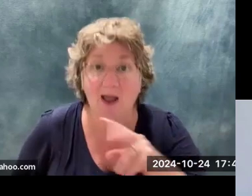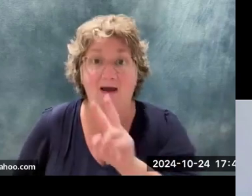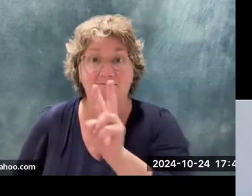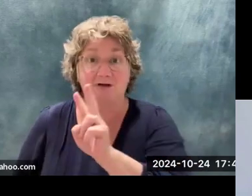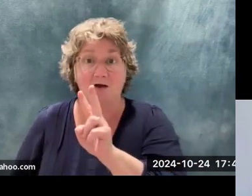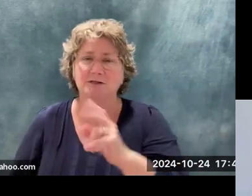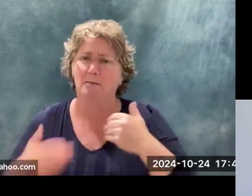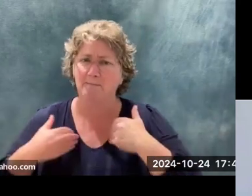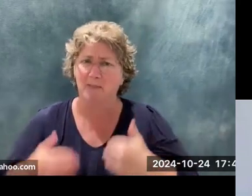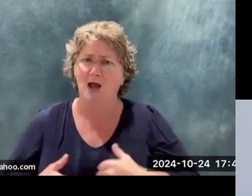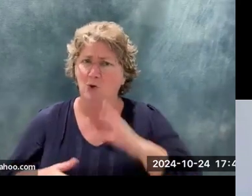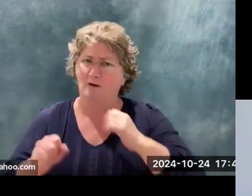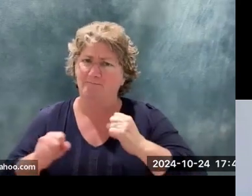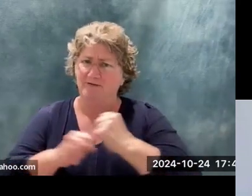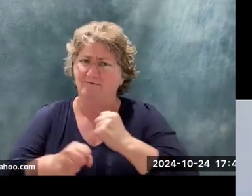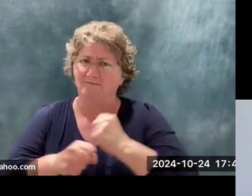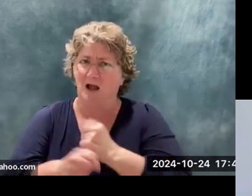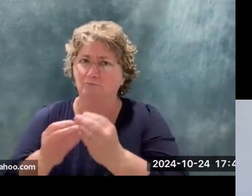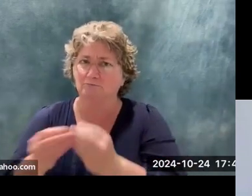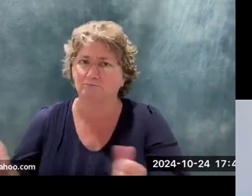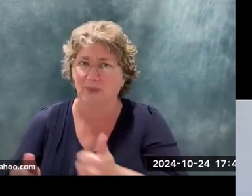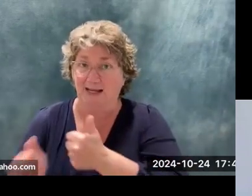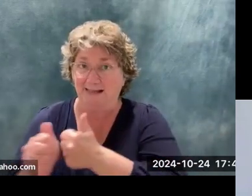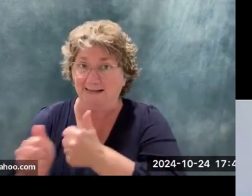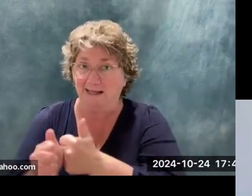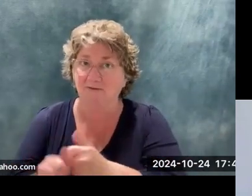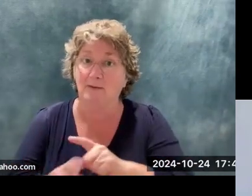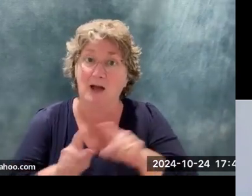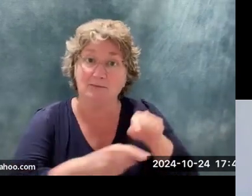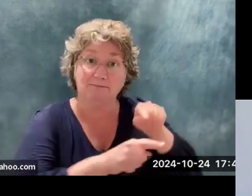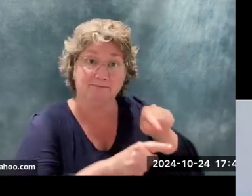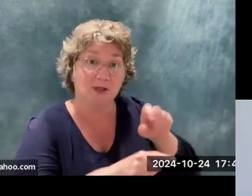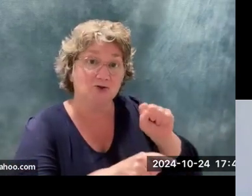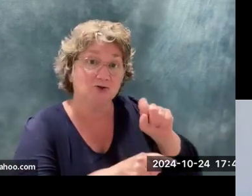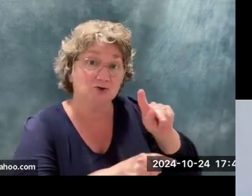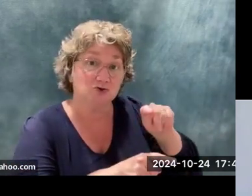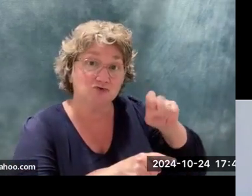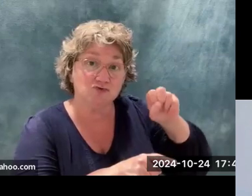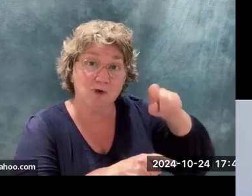but strep is problematic and has side effects and has complications,